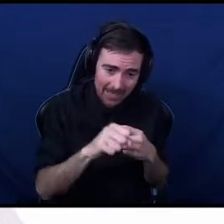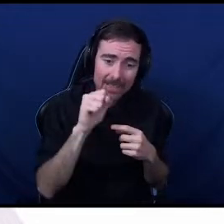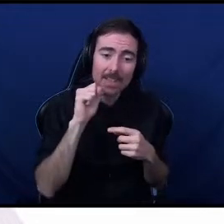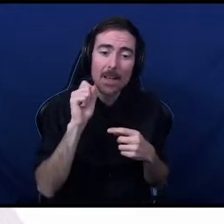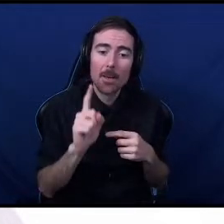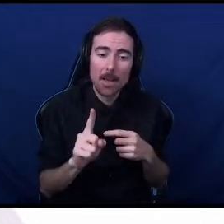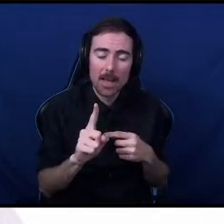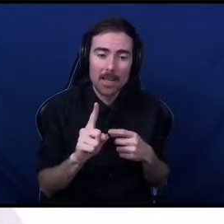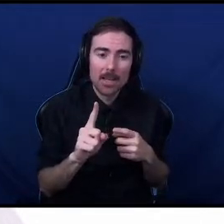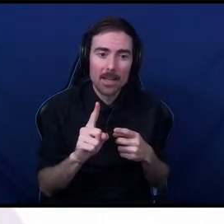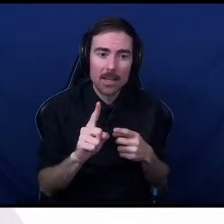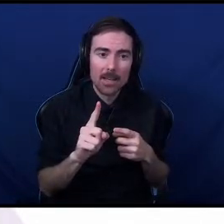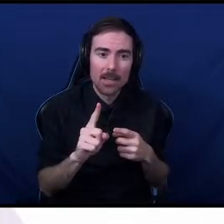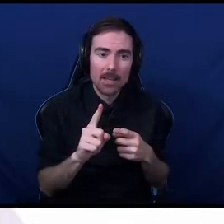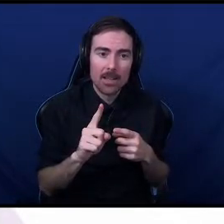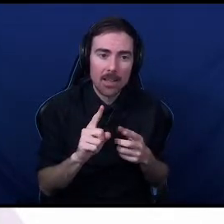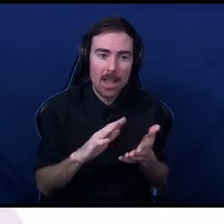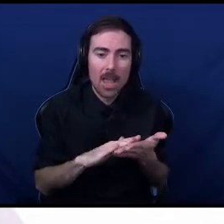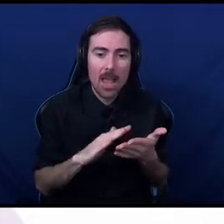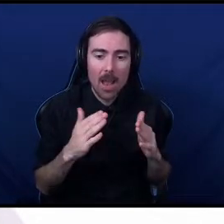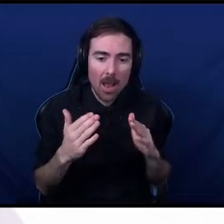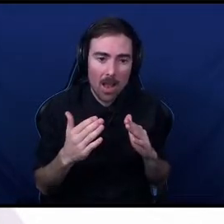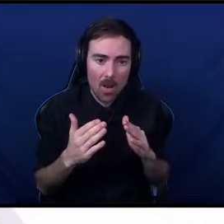needed to educate our talk about these things. Were there before